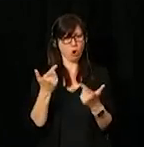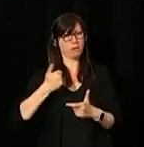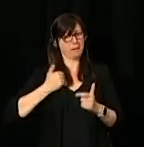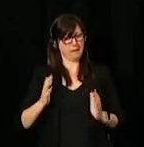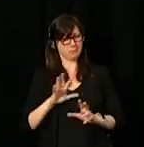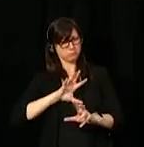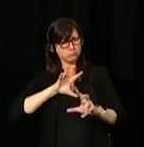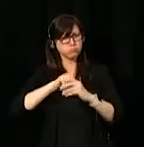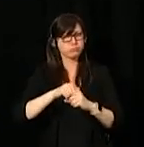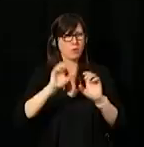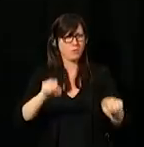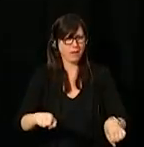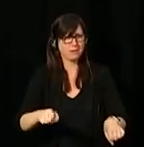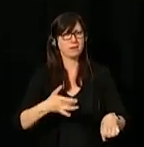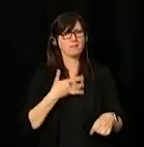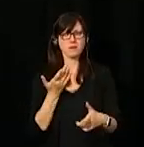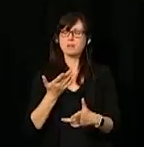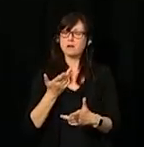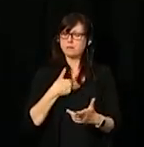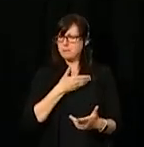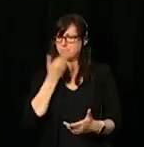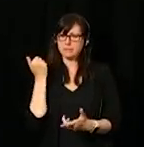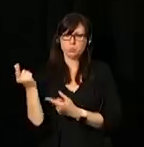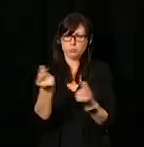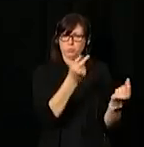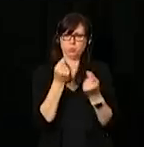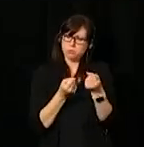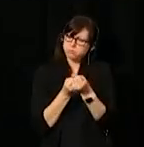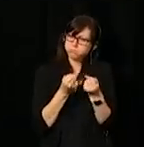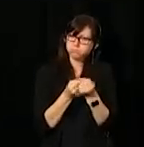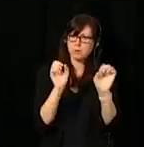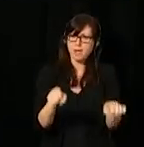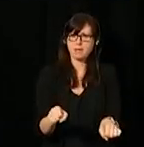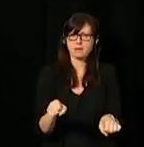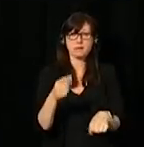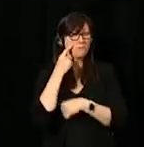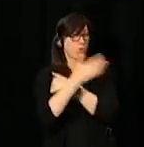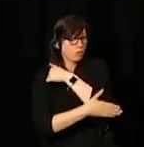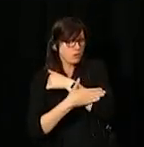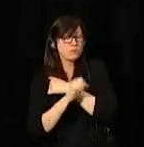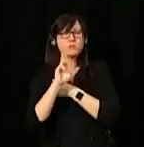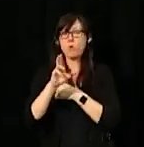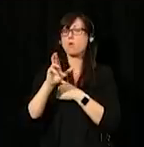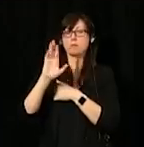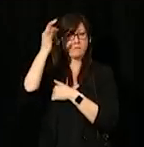in which every Canadian feels they can make their very best contribution in our country and in our public service.